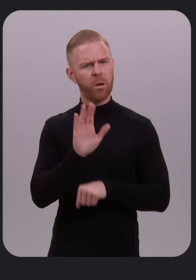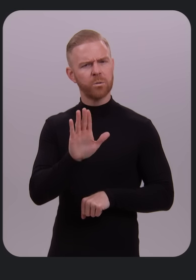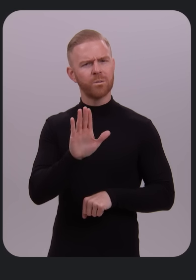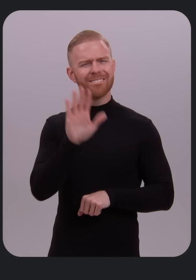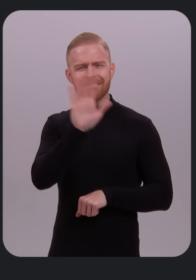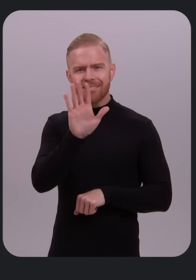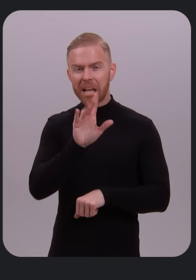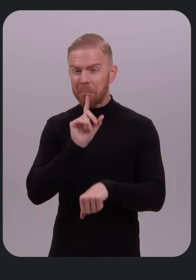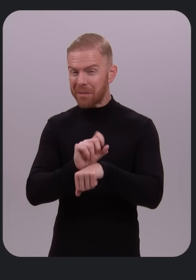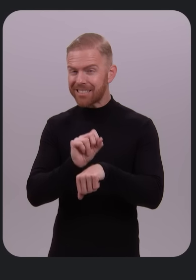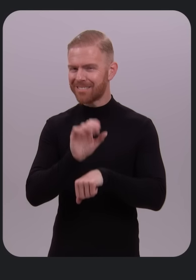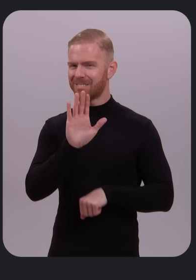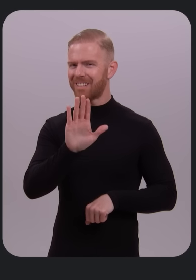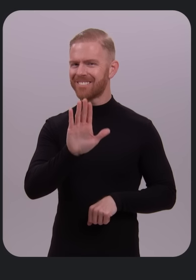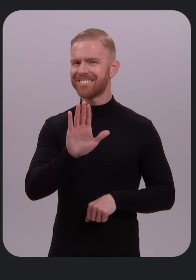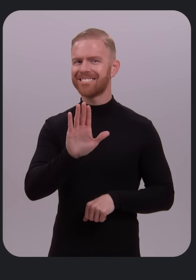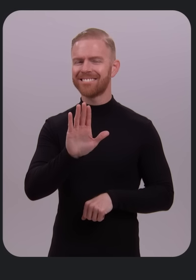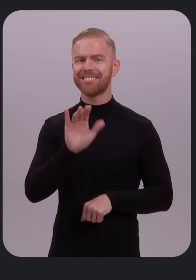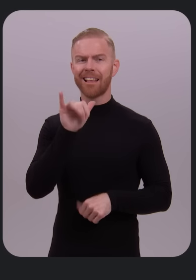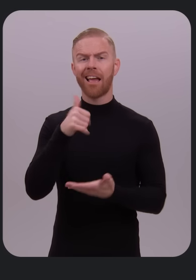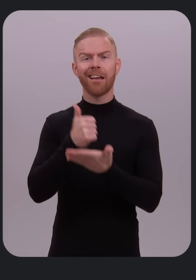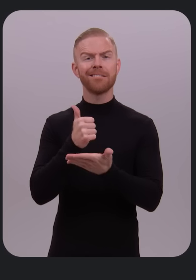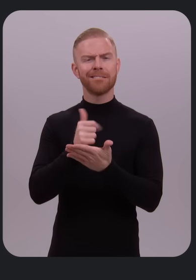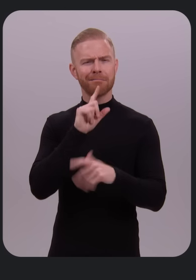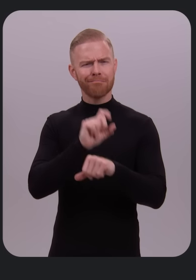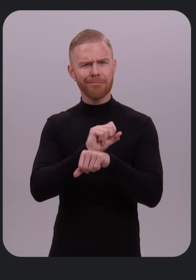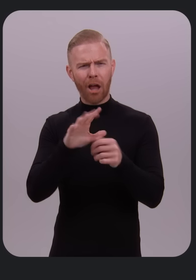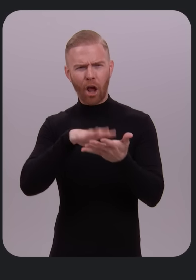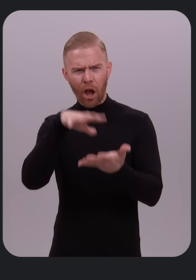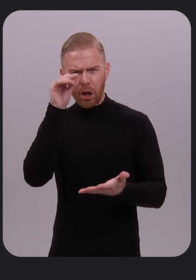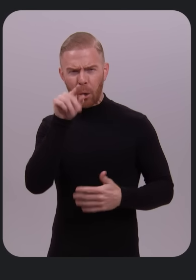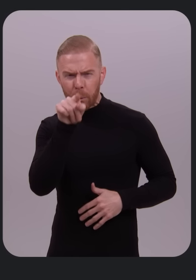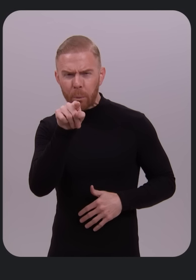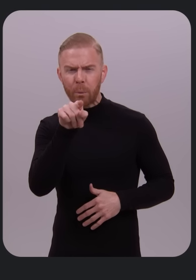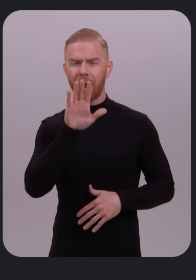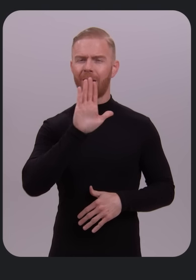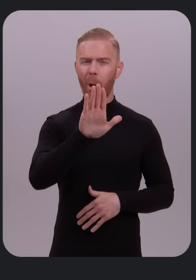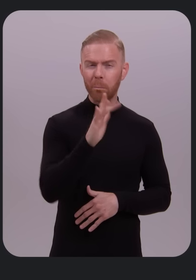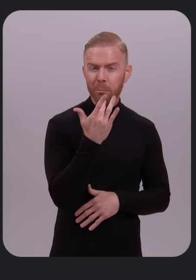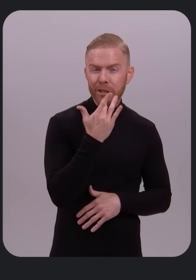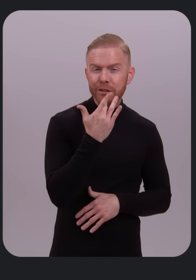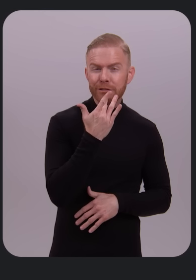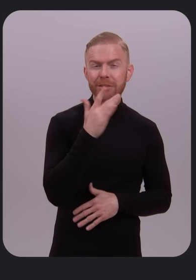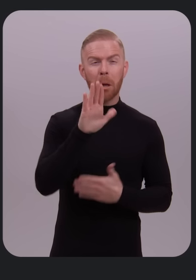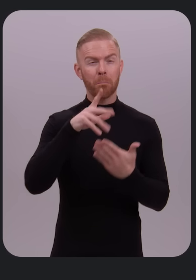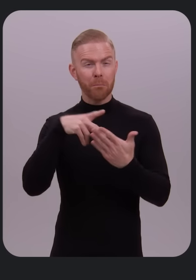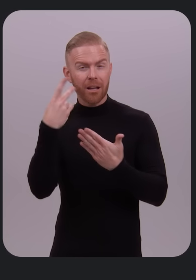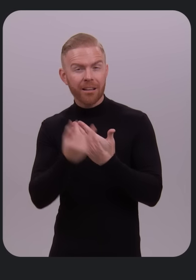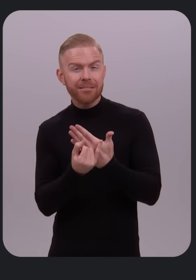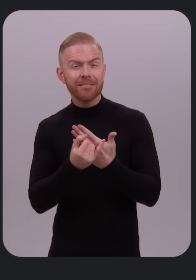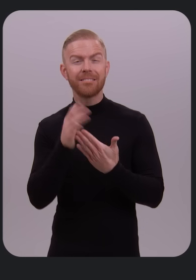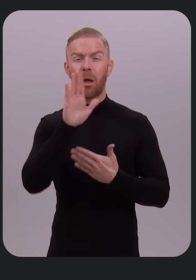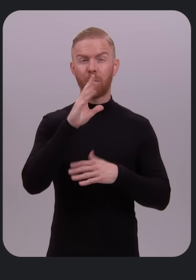yours, an assistant that learns you, your preferences, your projects, your world, and you